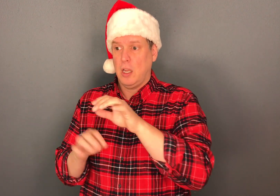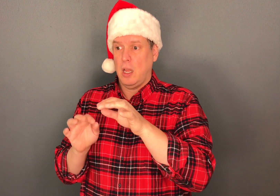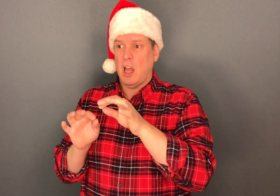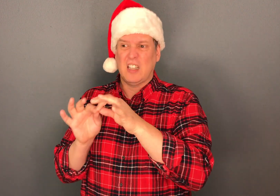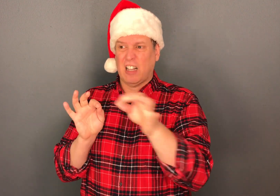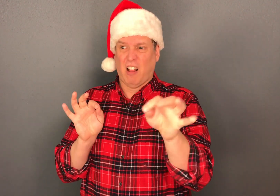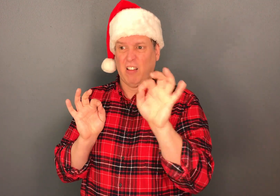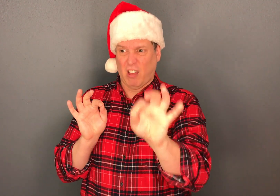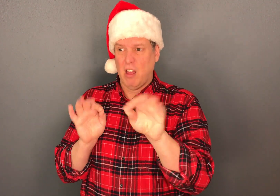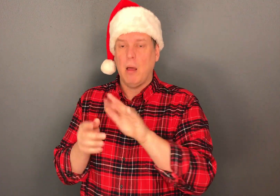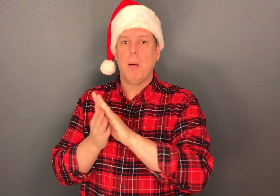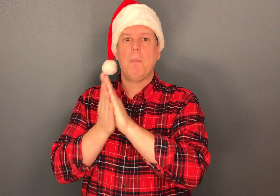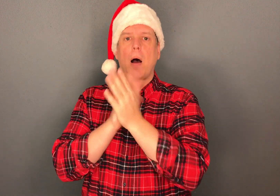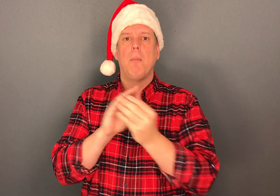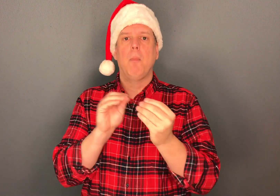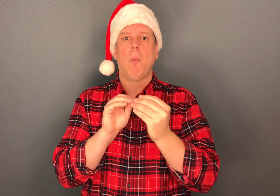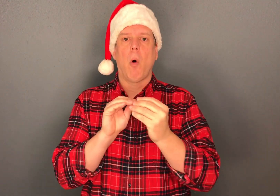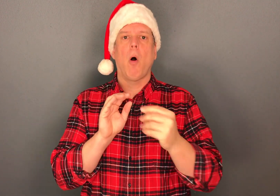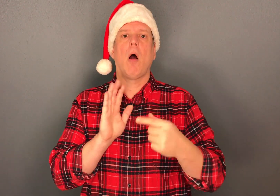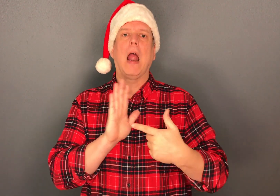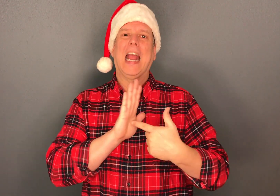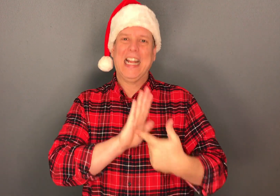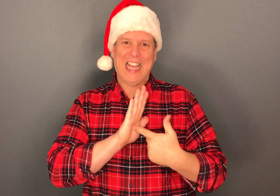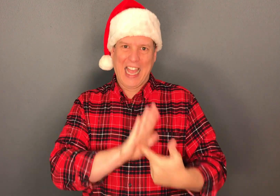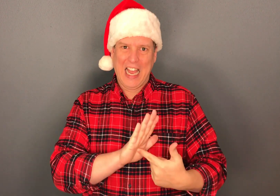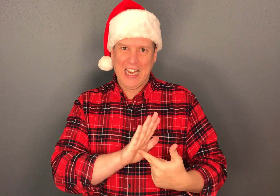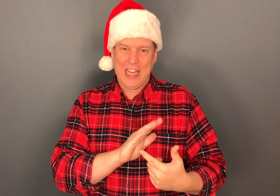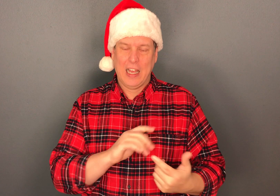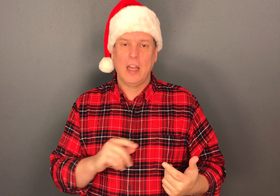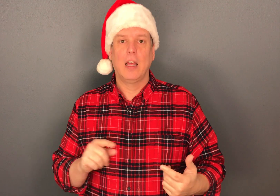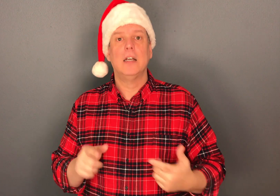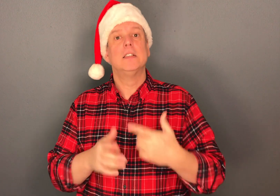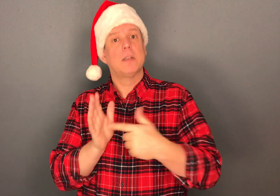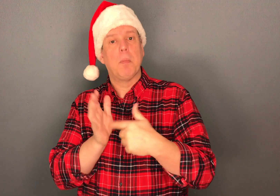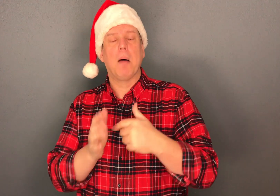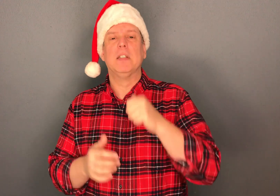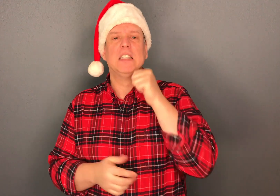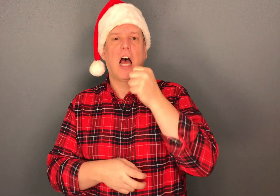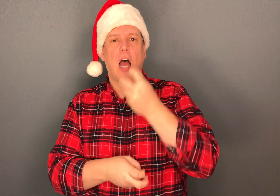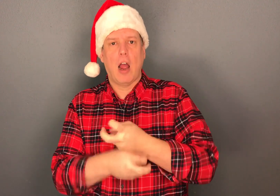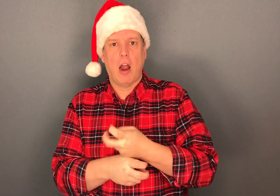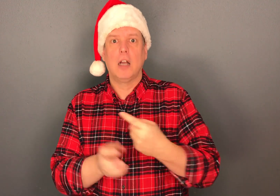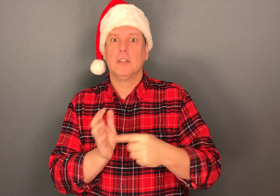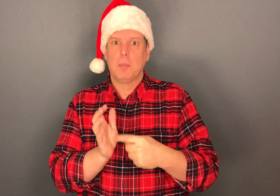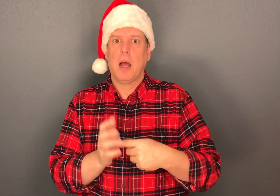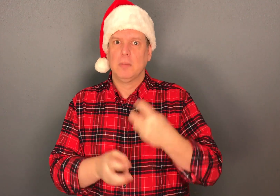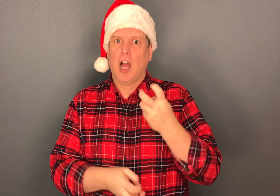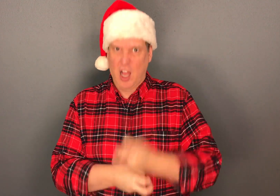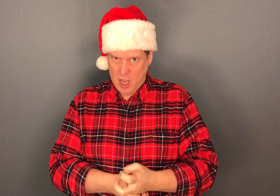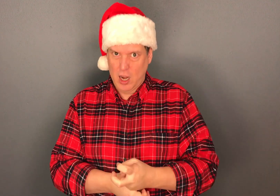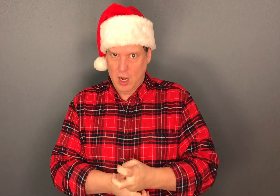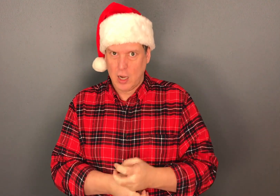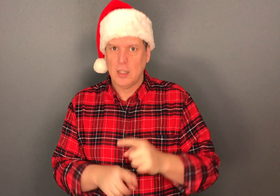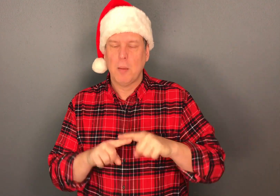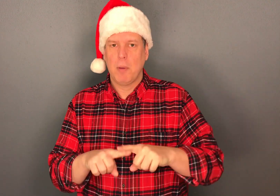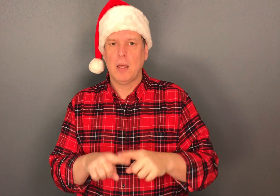change what the words are into indication in for ASL from English